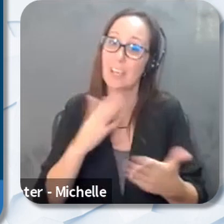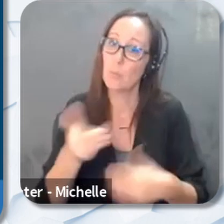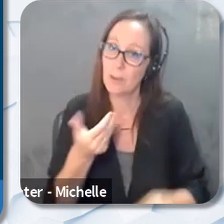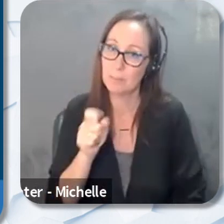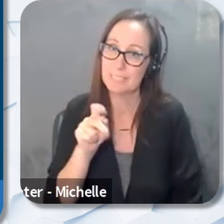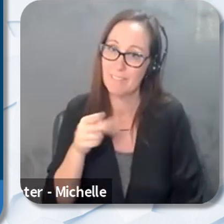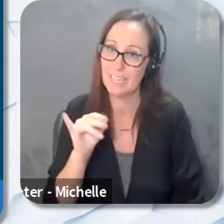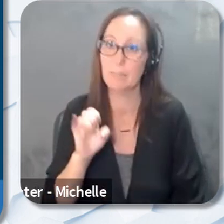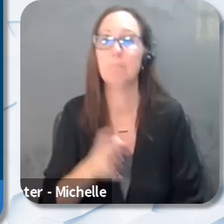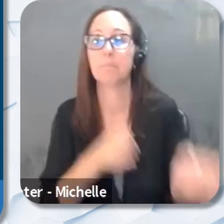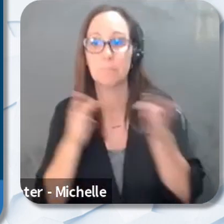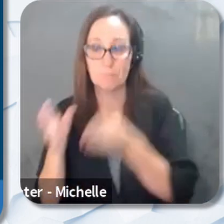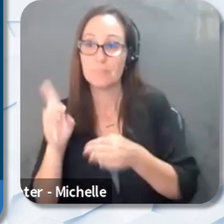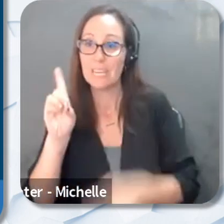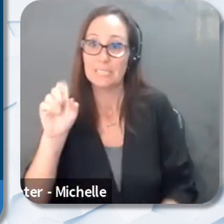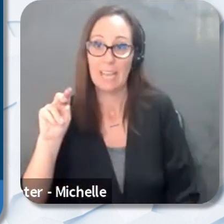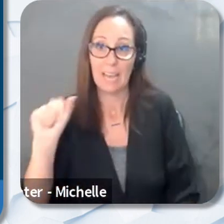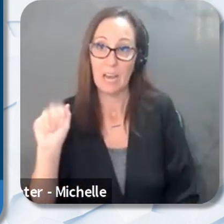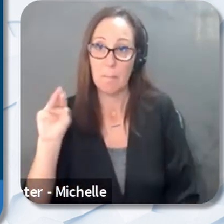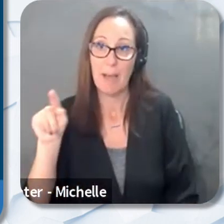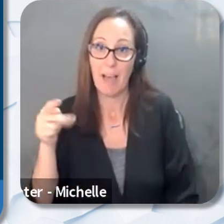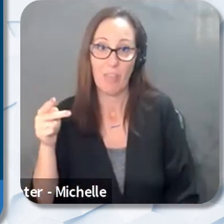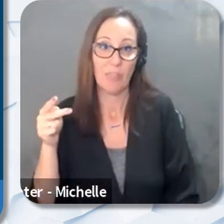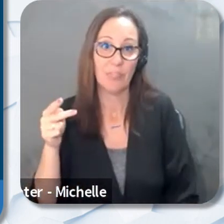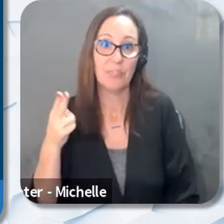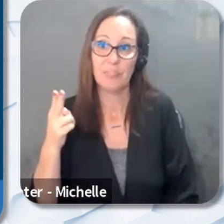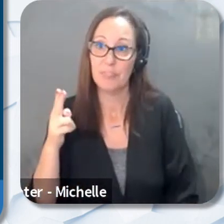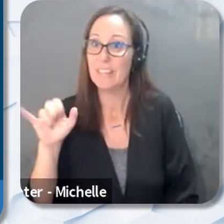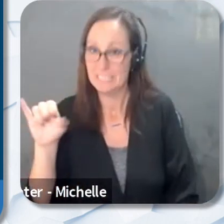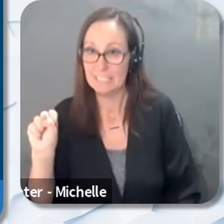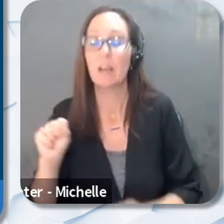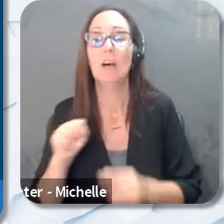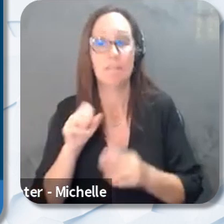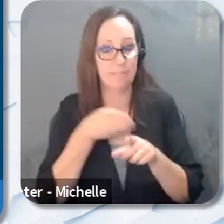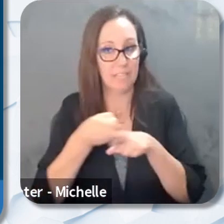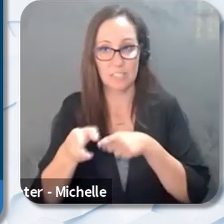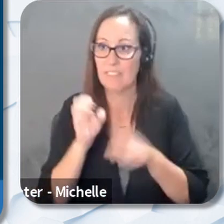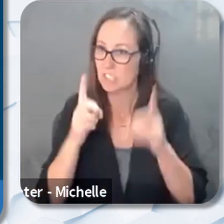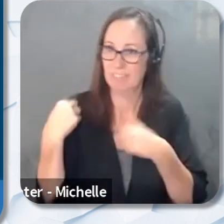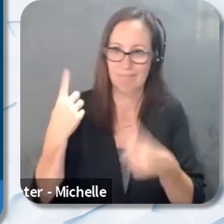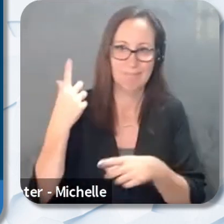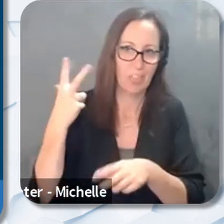Additionally, deanna methods has worked in the field of education for more than 30 years for